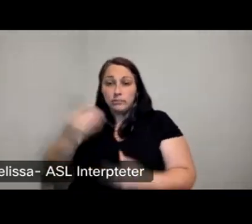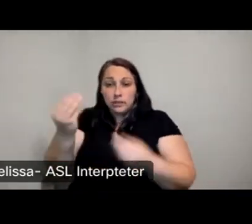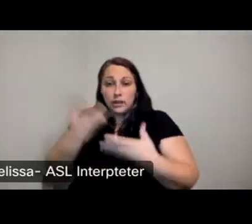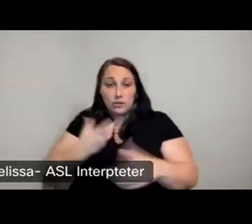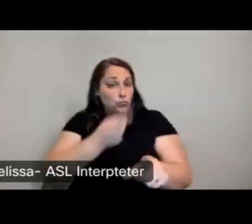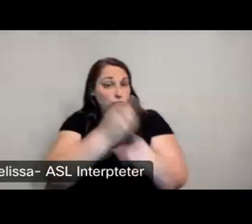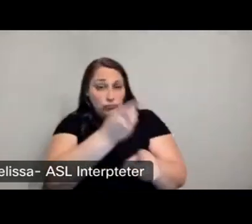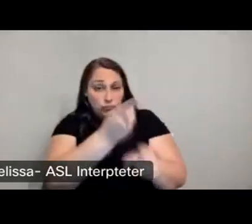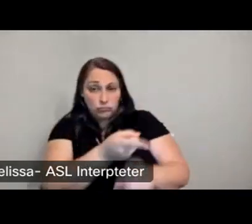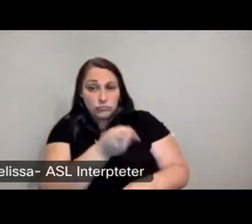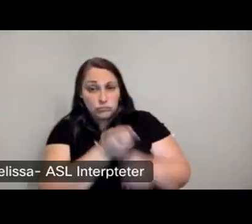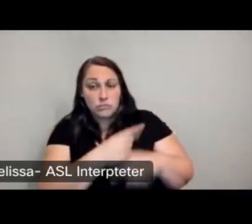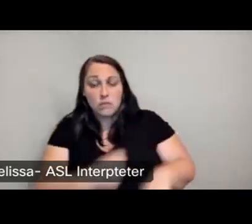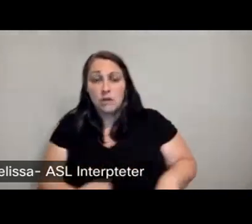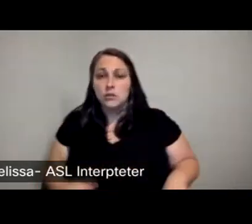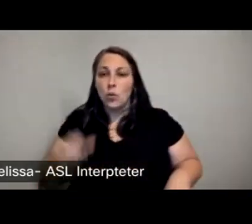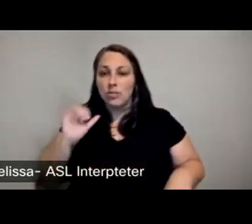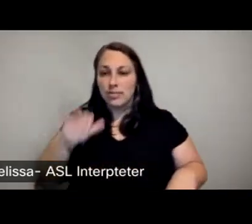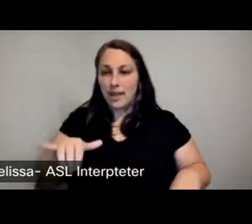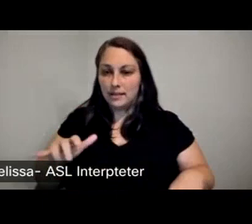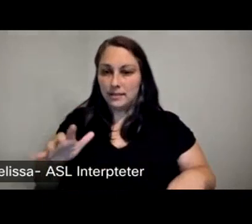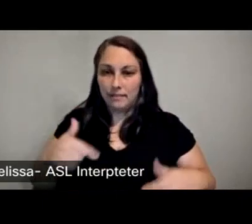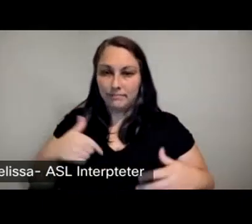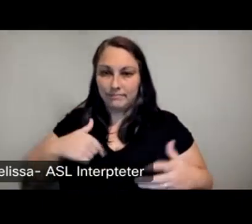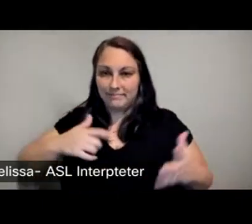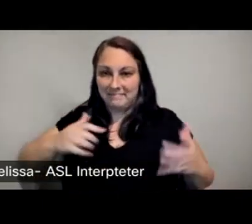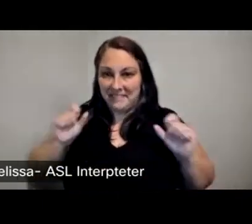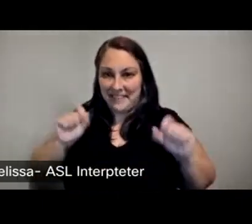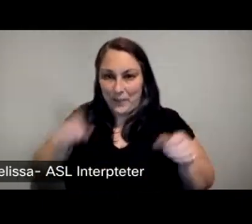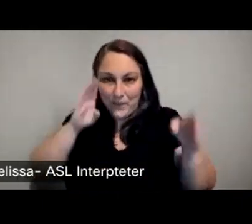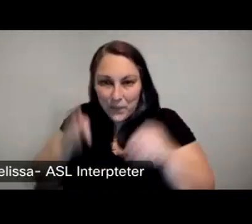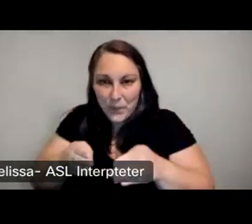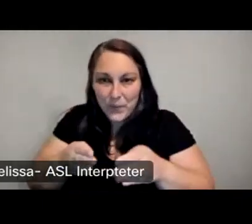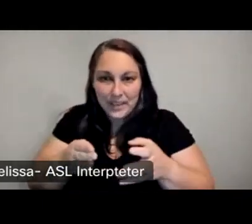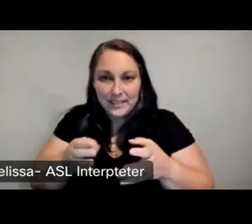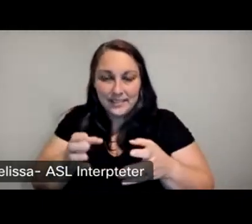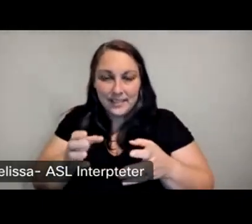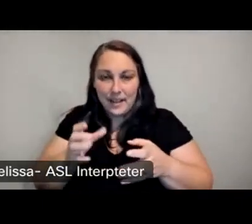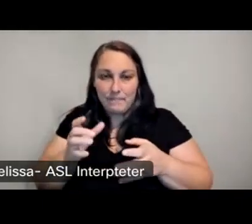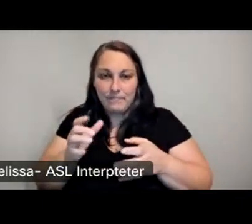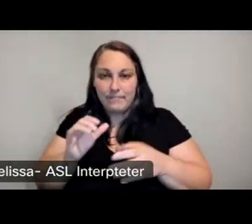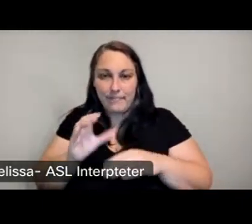you're correct that that's and so I'm like can we focus on the enforcement during that period